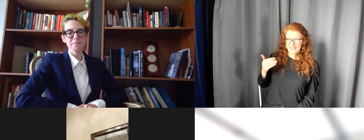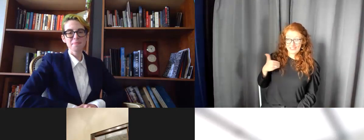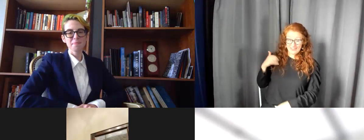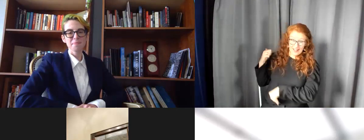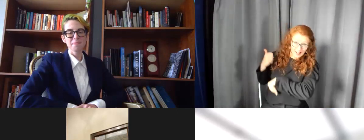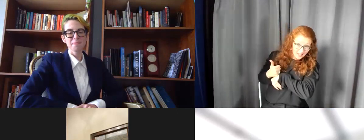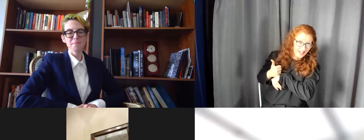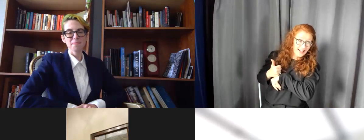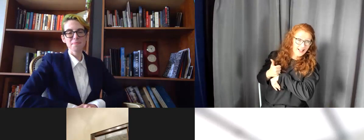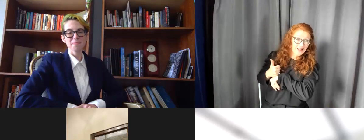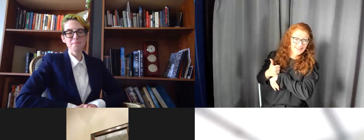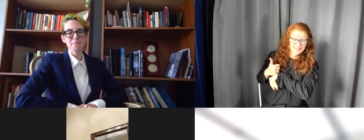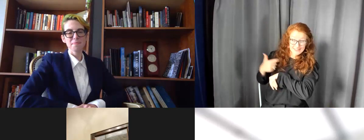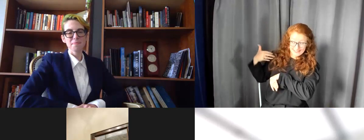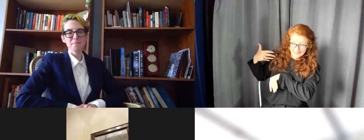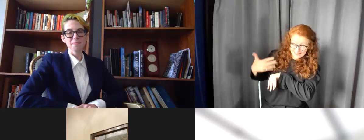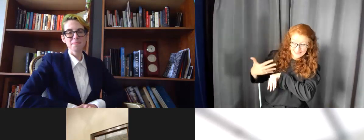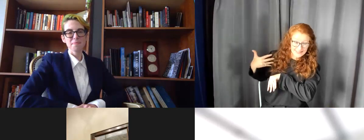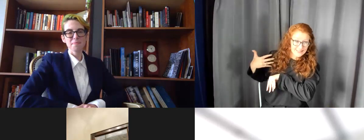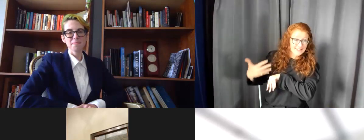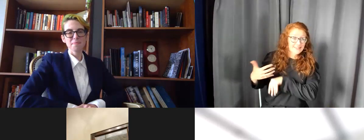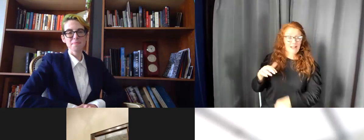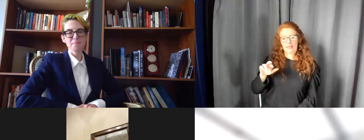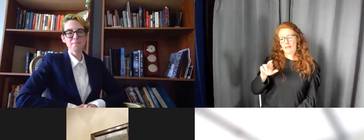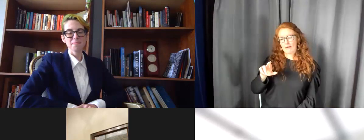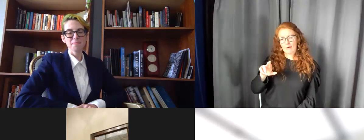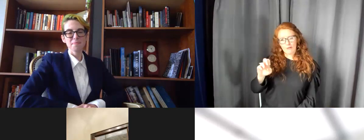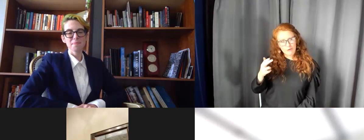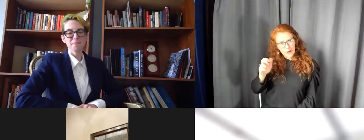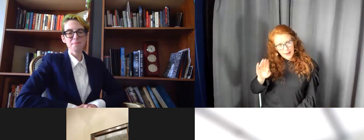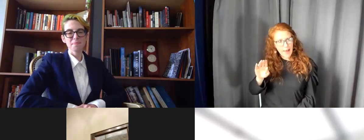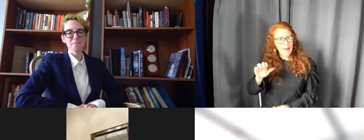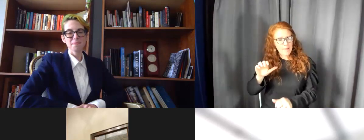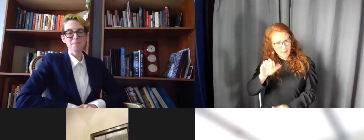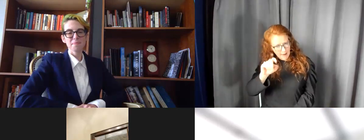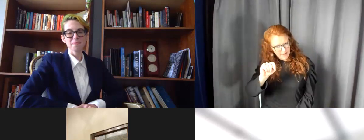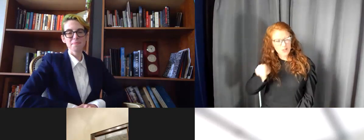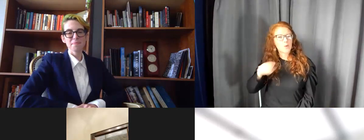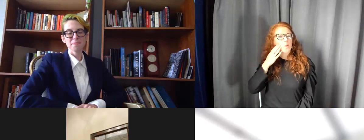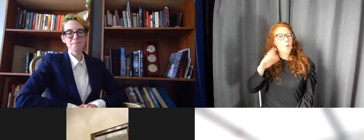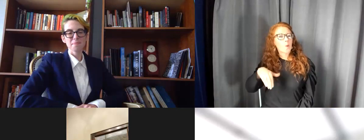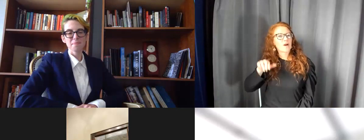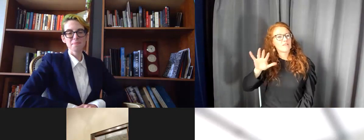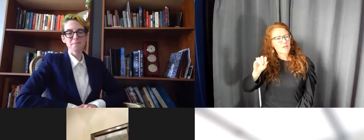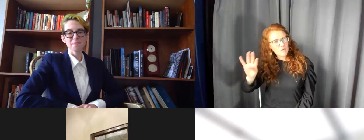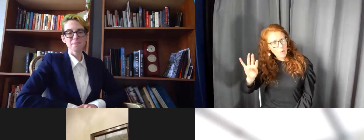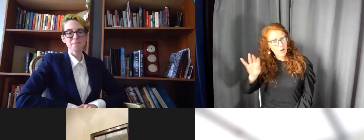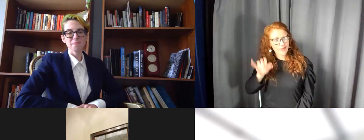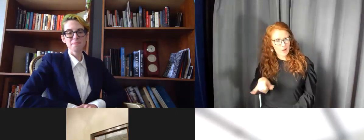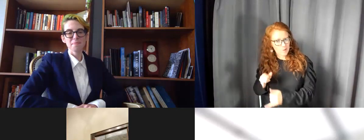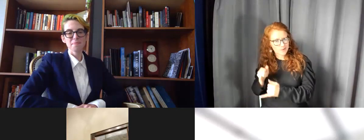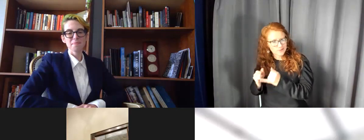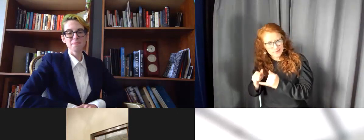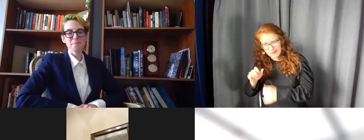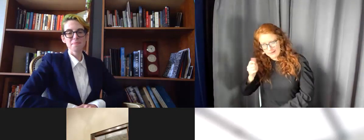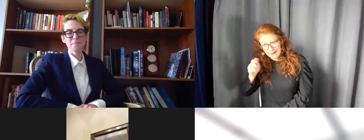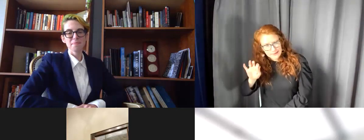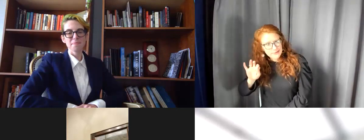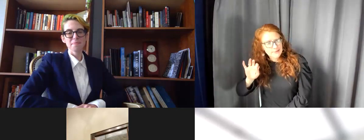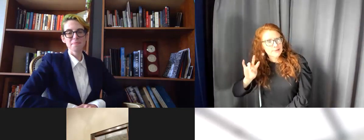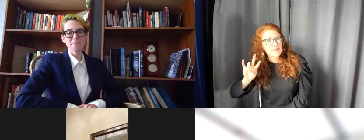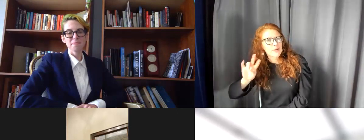Jordan Radford: The rehab active like the the final 4 of the Revelation act like that was 1,999 like